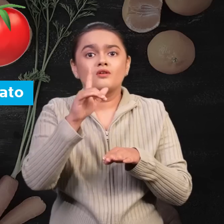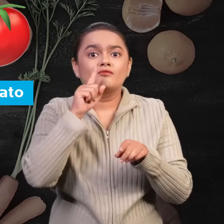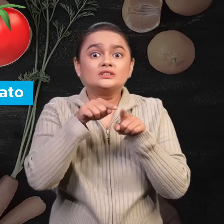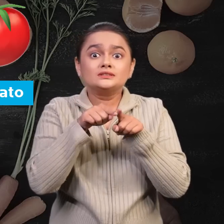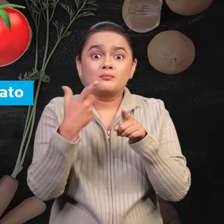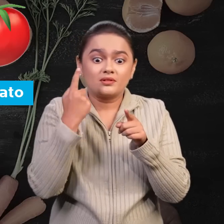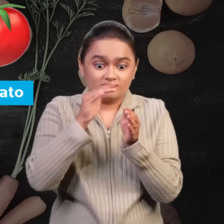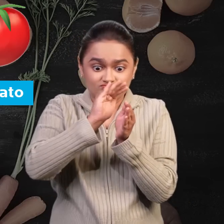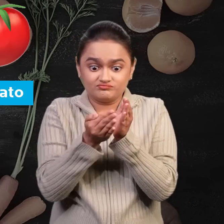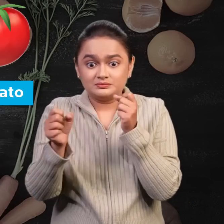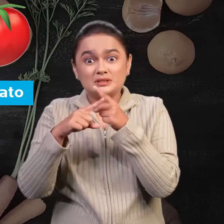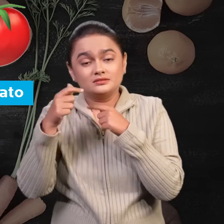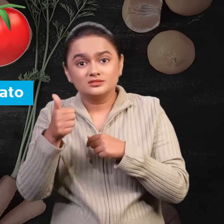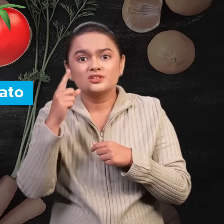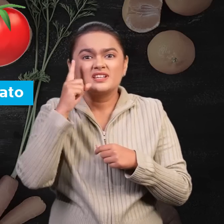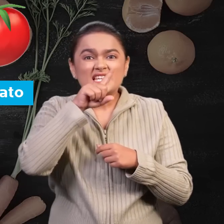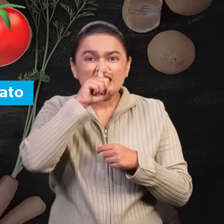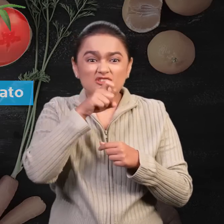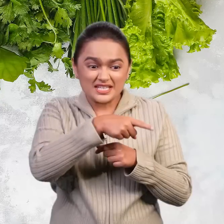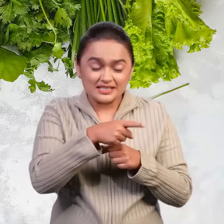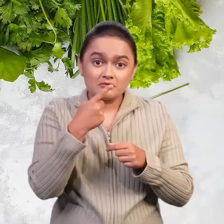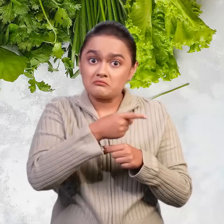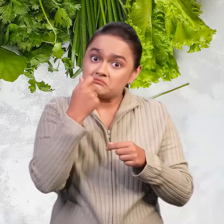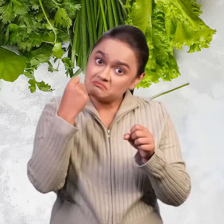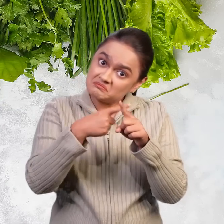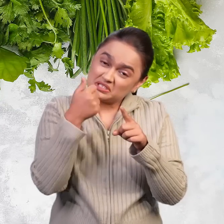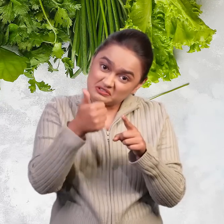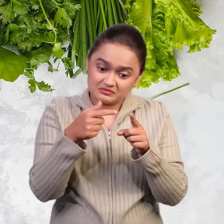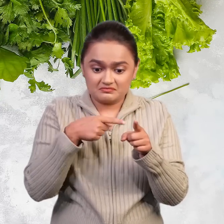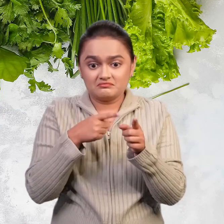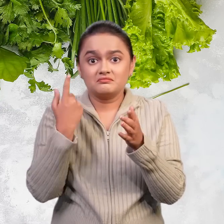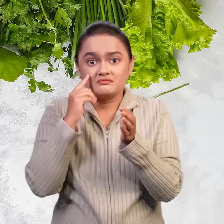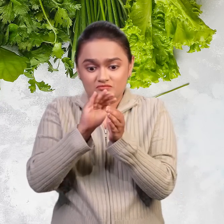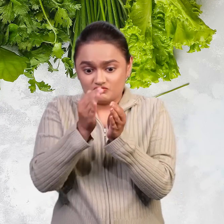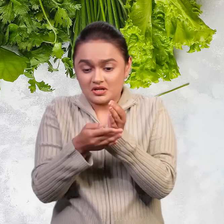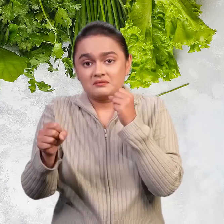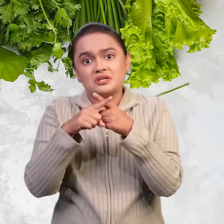for example, were great for the retina. Green leafy vegetables are great for the retina.